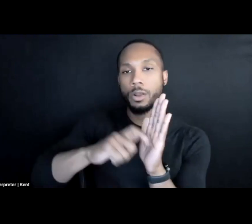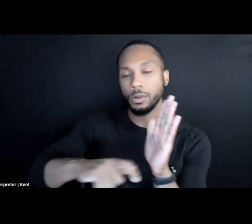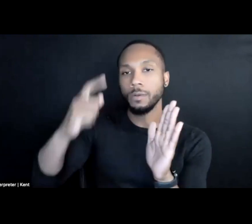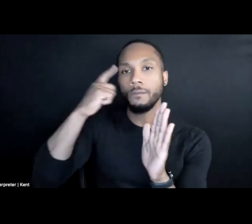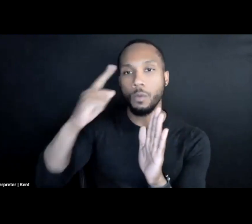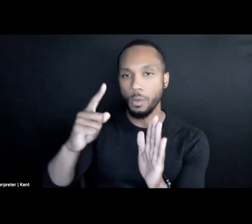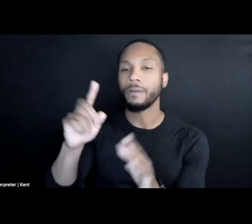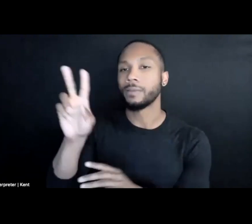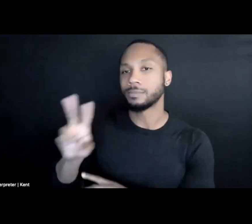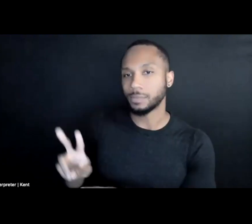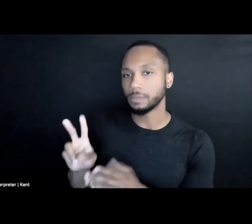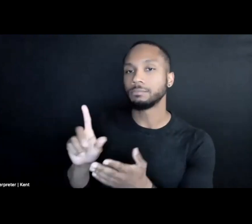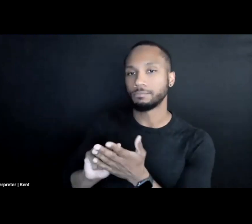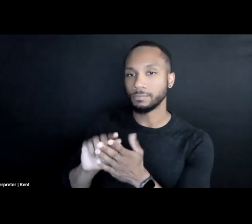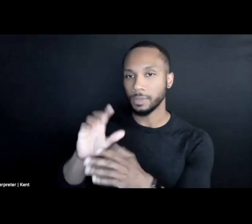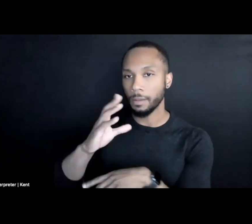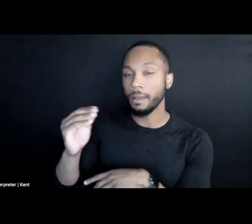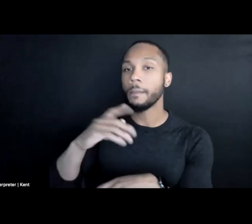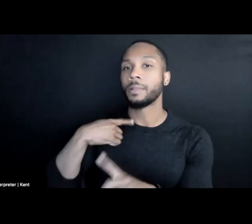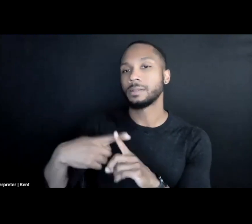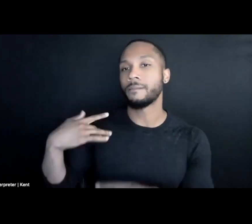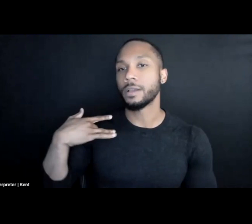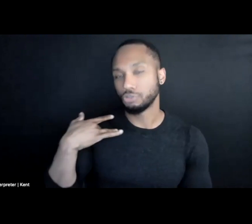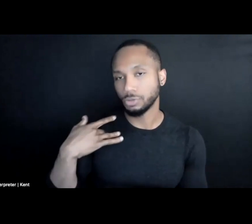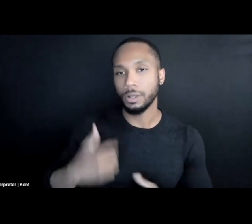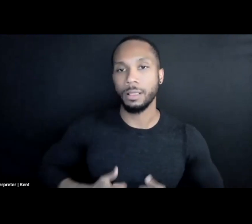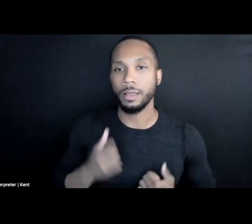as fashion and lifestyle articles for Velvet Magazine Latinoamerica.